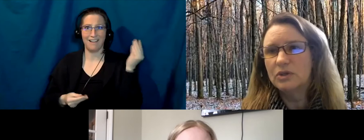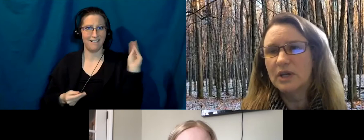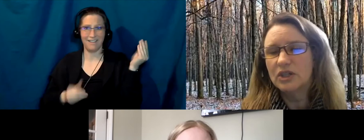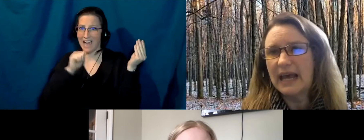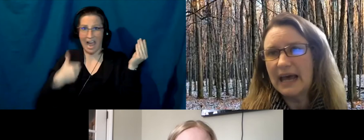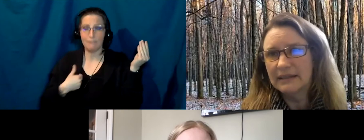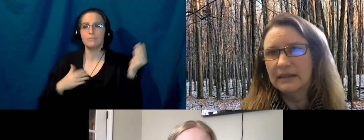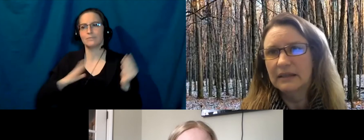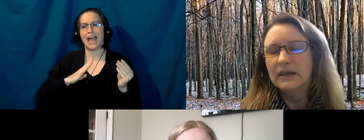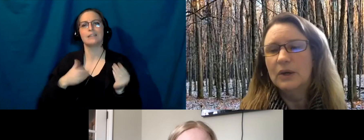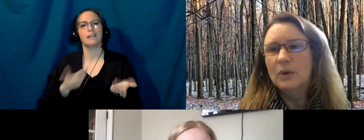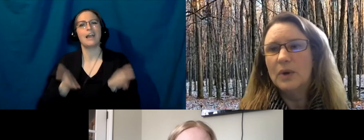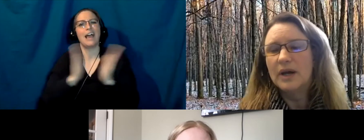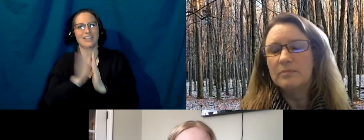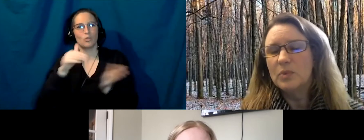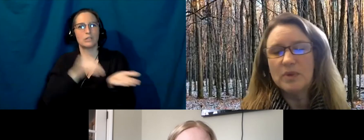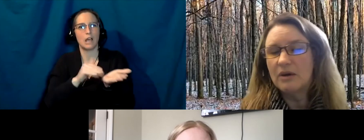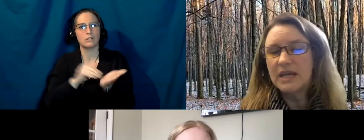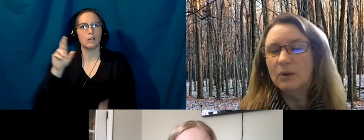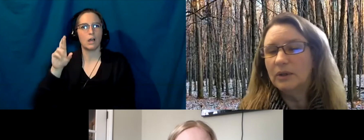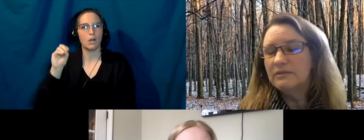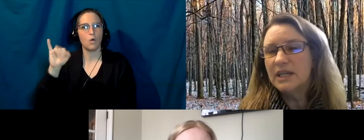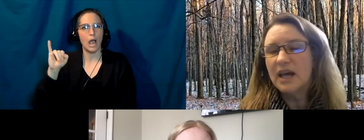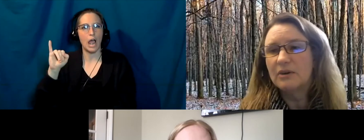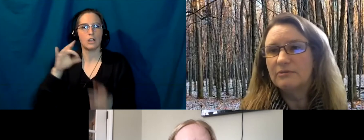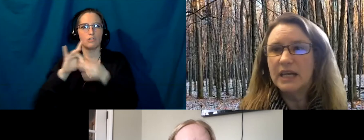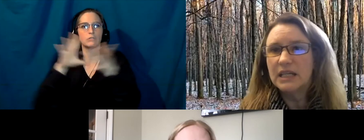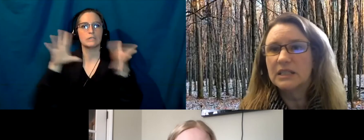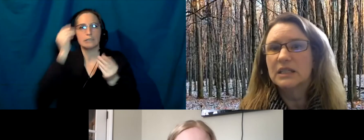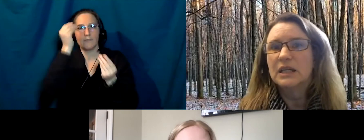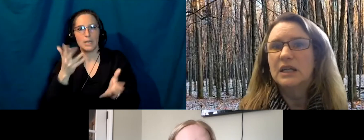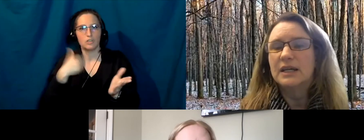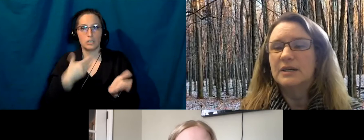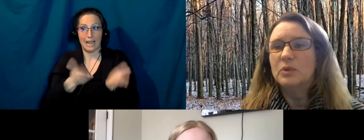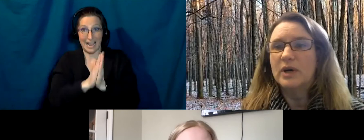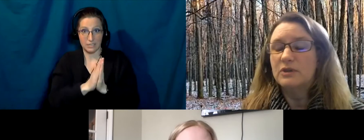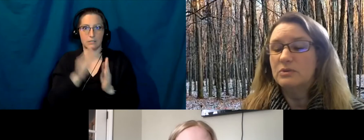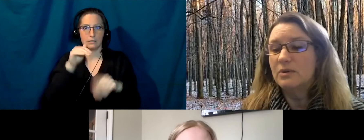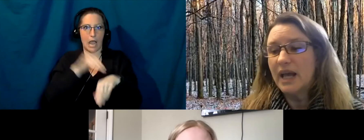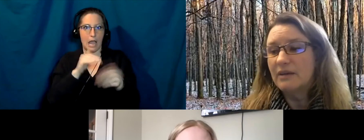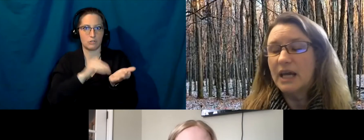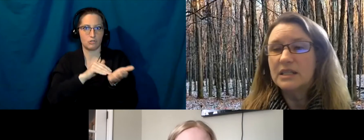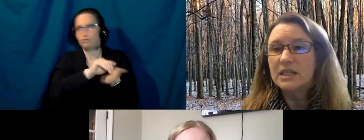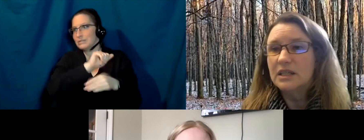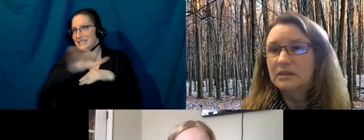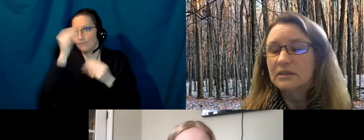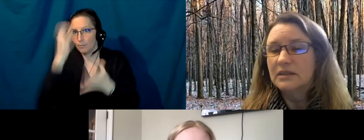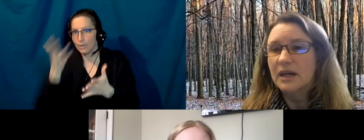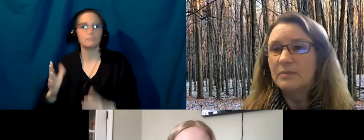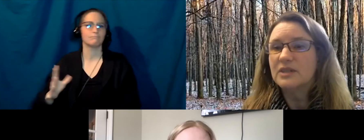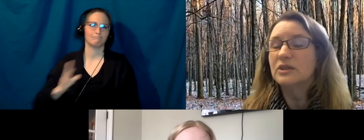can just ask how to get a hold of it, how to find it. What if you don't have id because you'll need